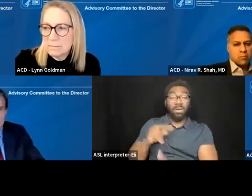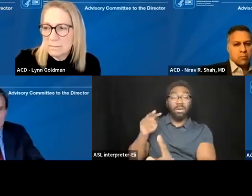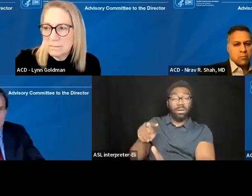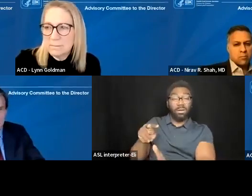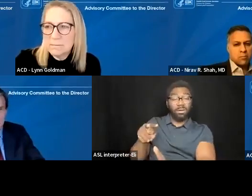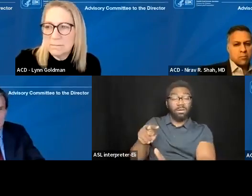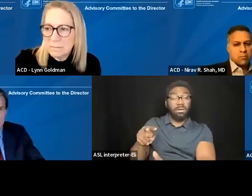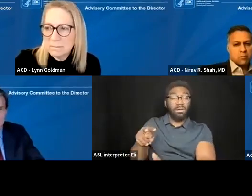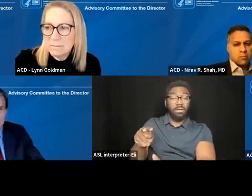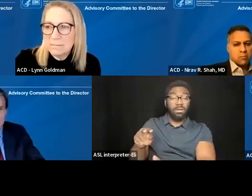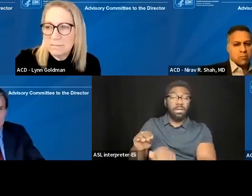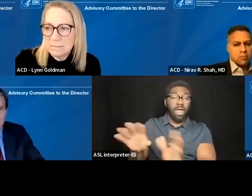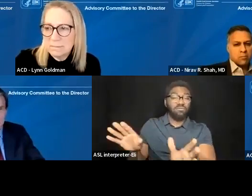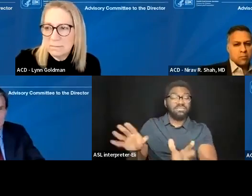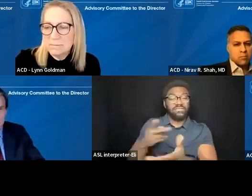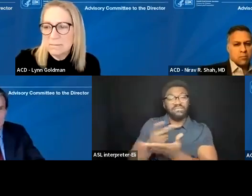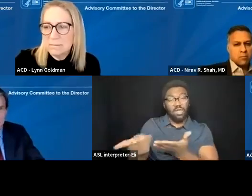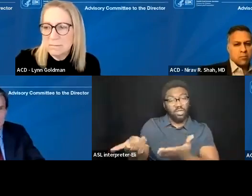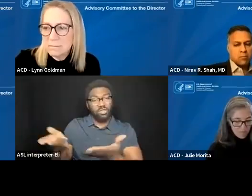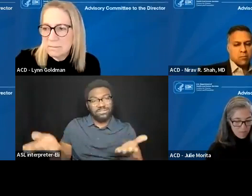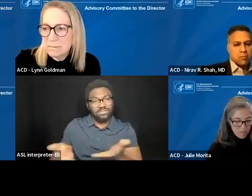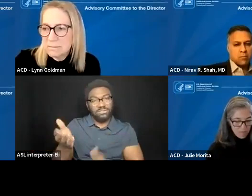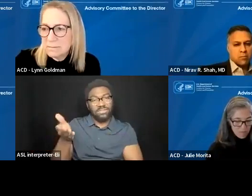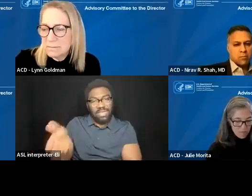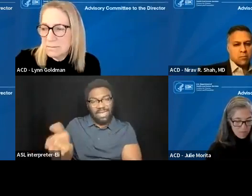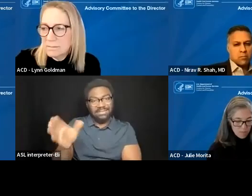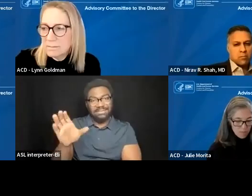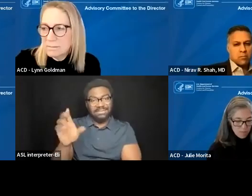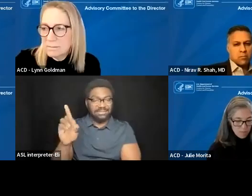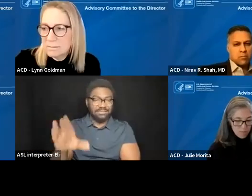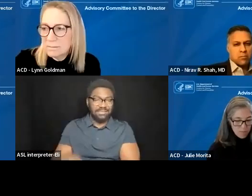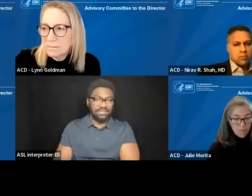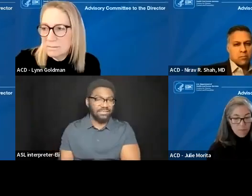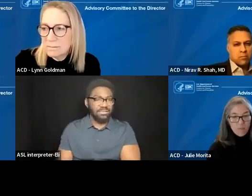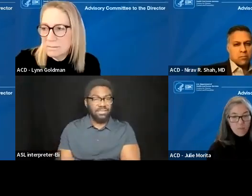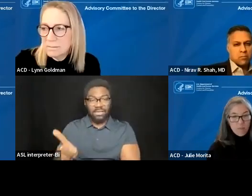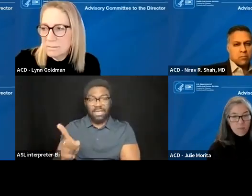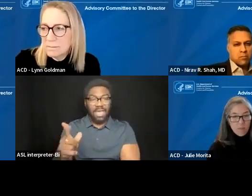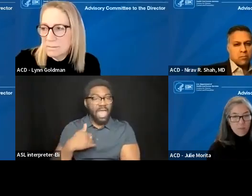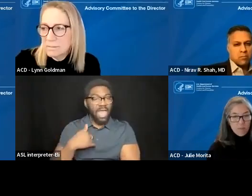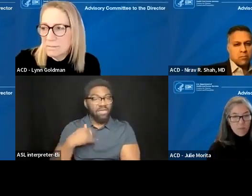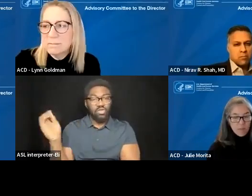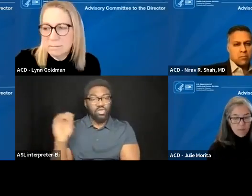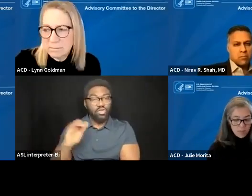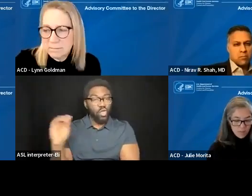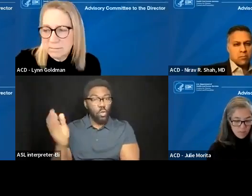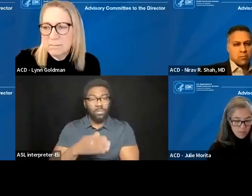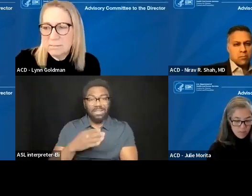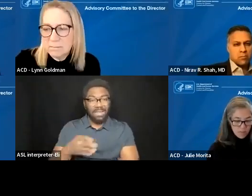You know, the not having a plan, the failure, not having a governance structure, we really focused